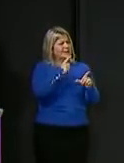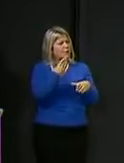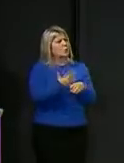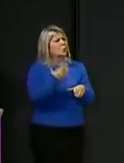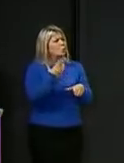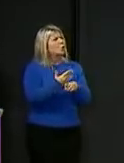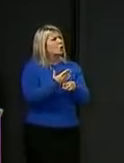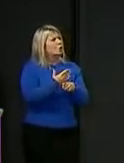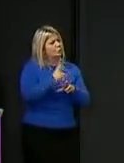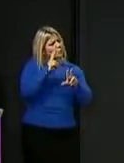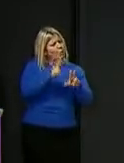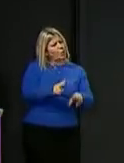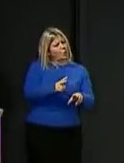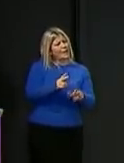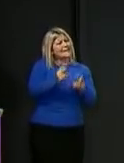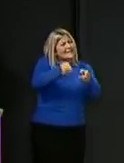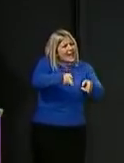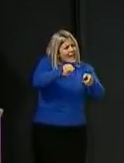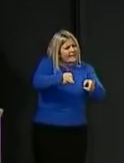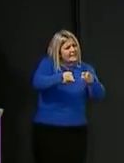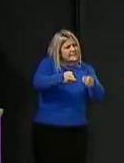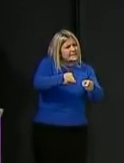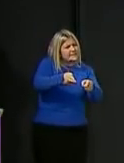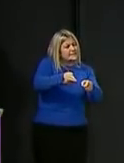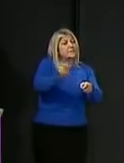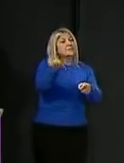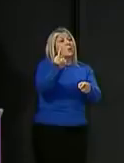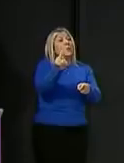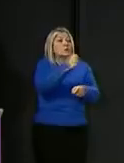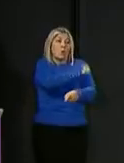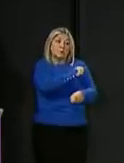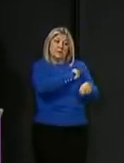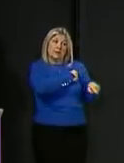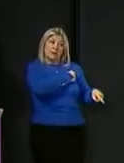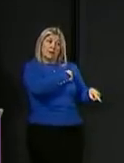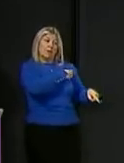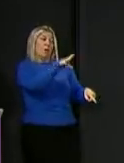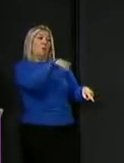to people catching COVID while they were in hospital. Has that work been completed,